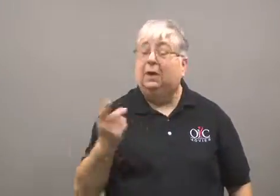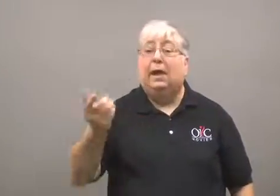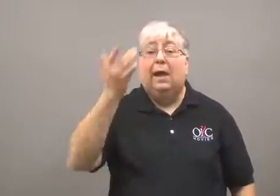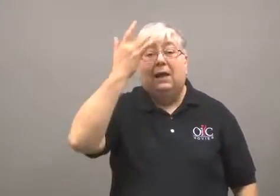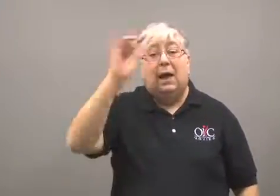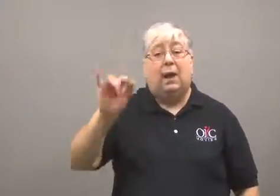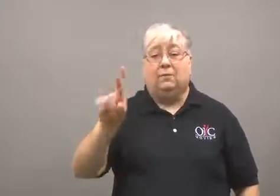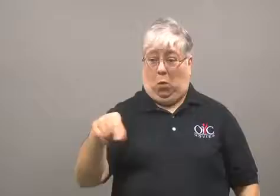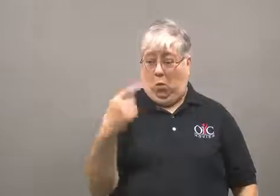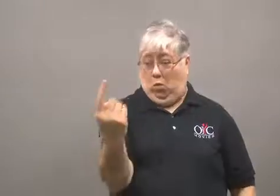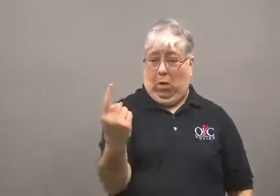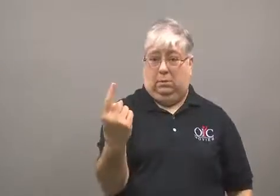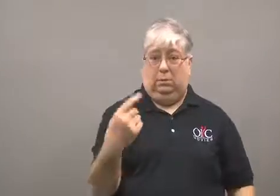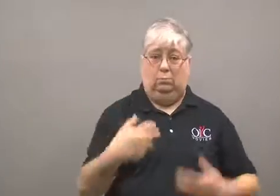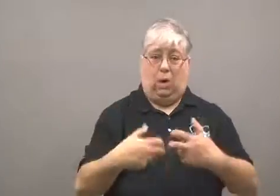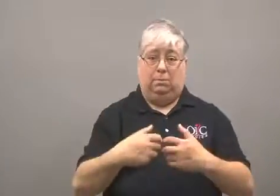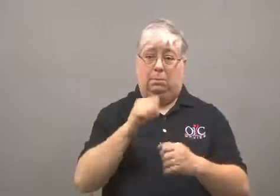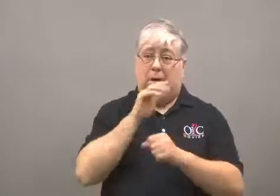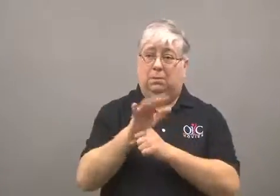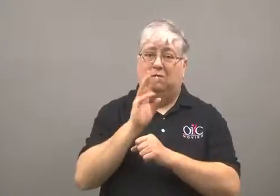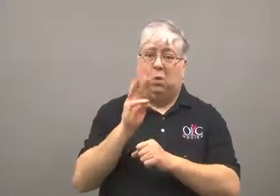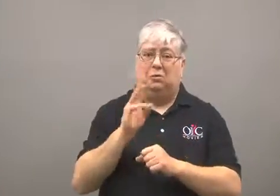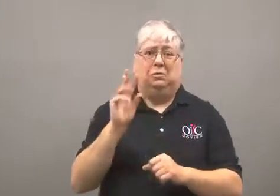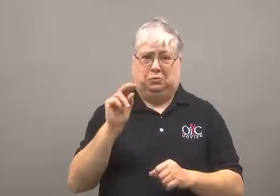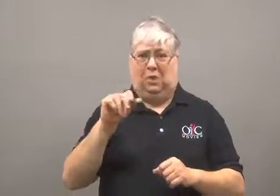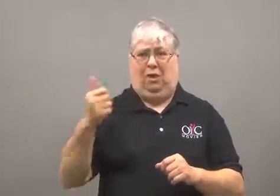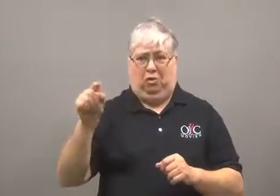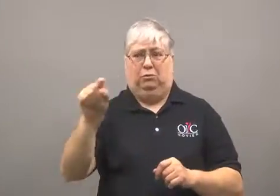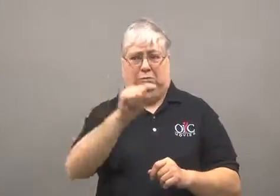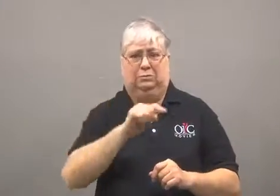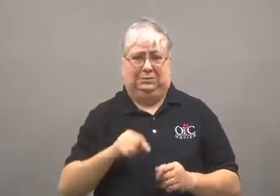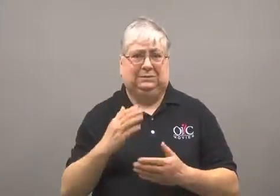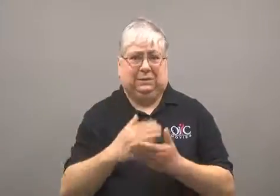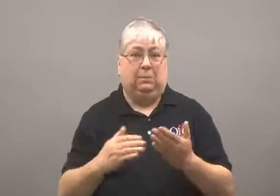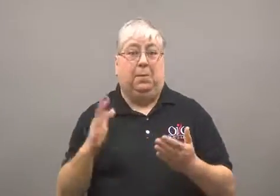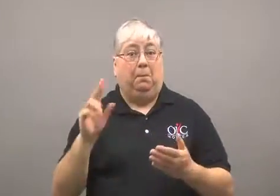California isn't the only state facing drought related problems.